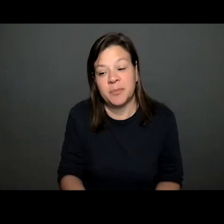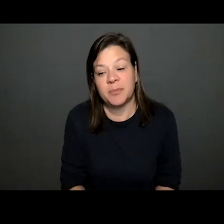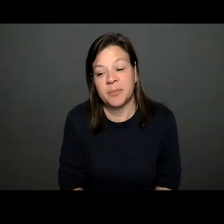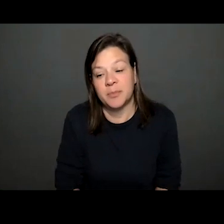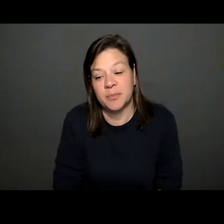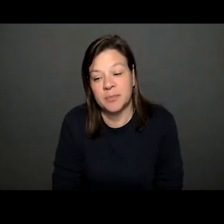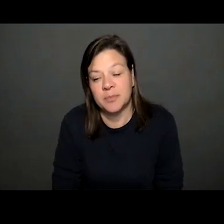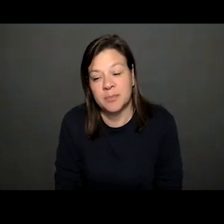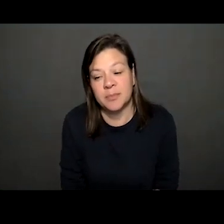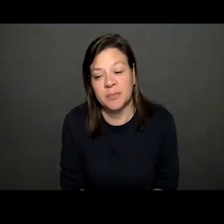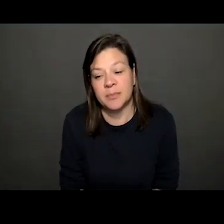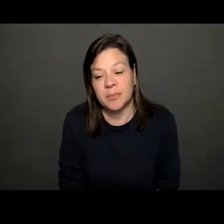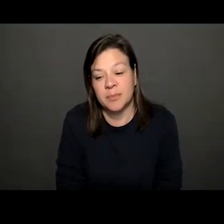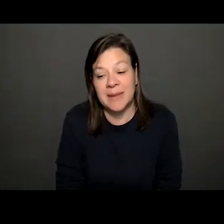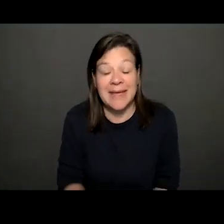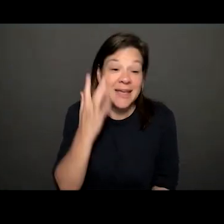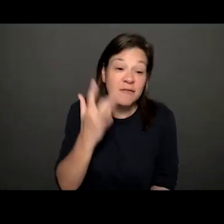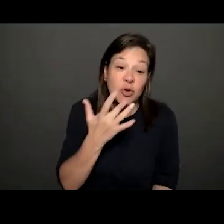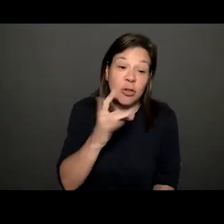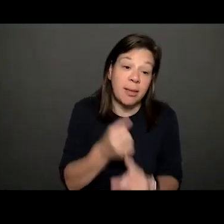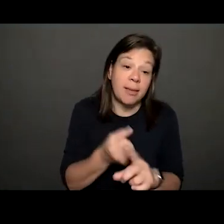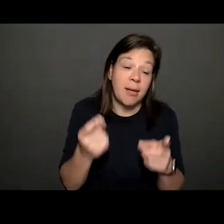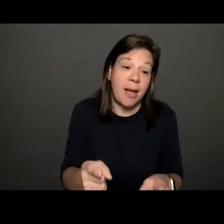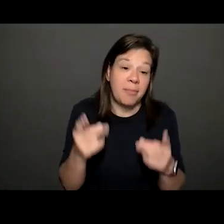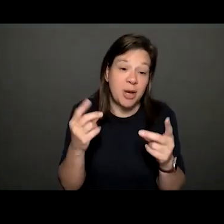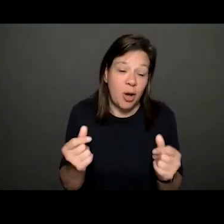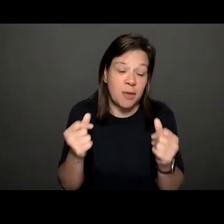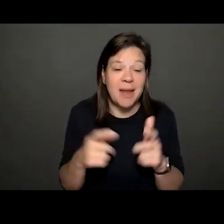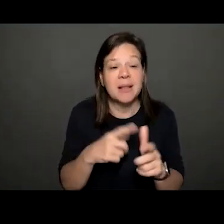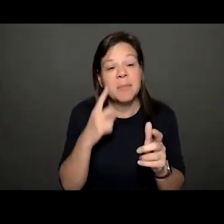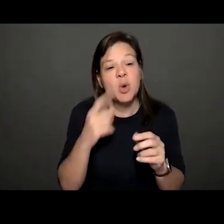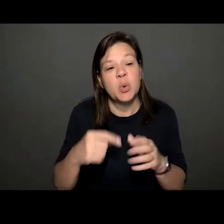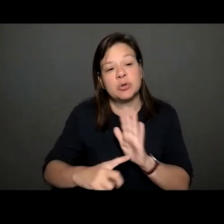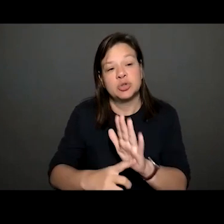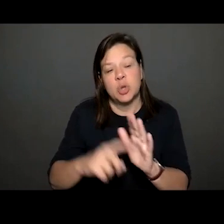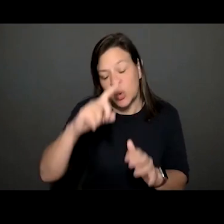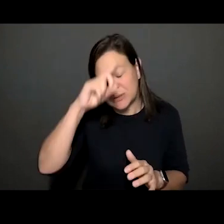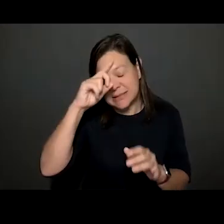BUT IT WILL SHOW SUMMER CAMPS OR WHATEVER YOU NAME YOUR